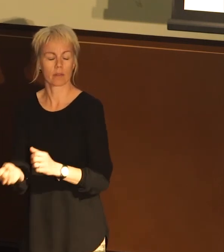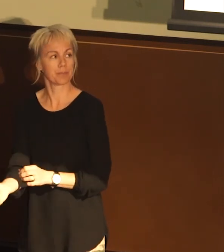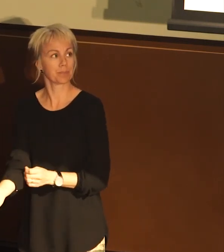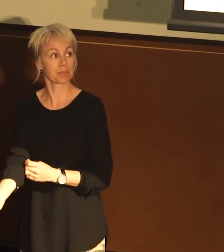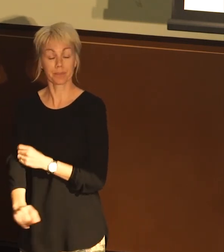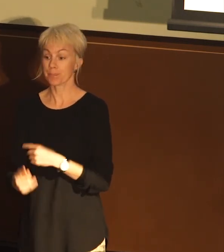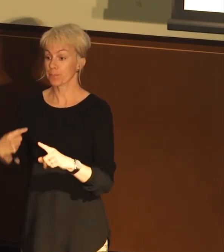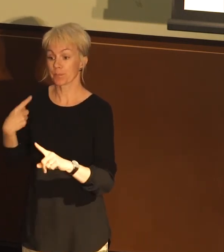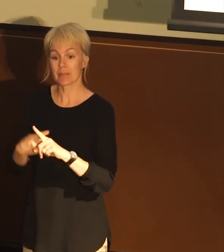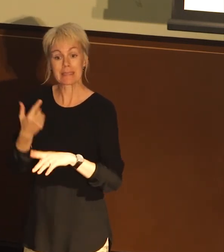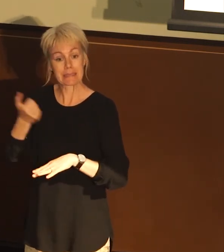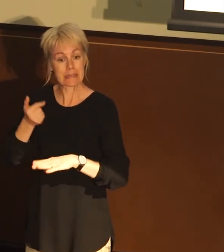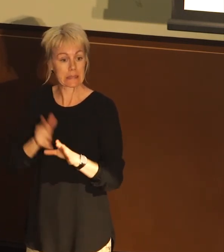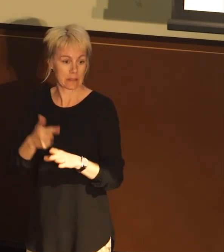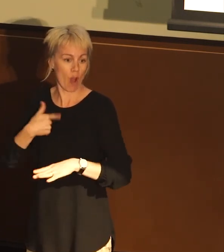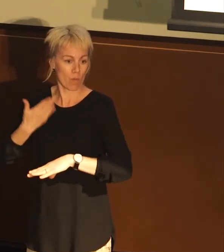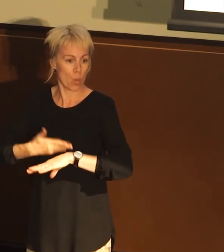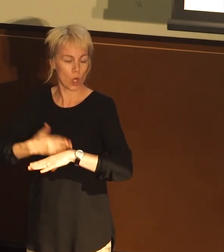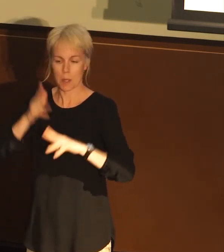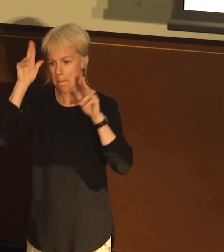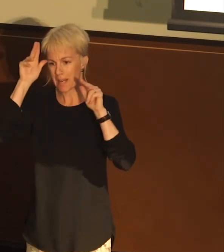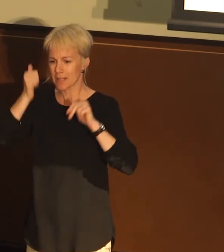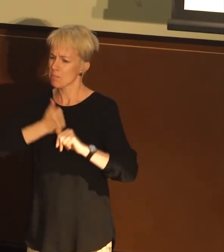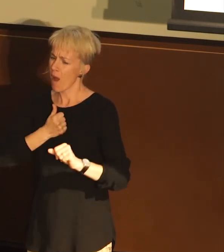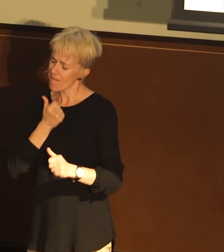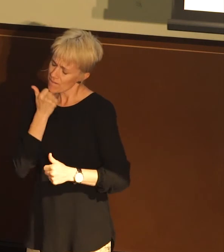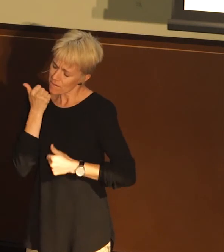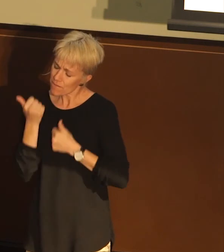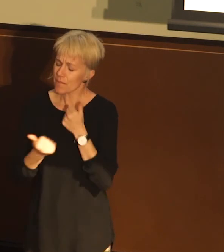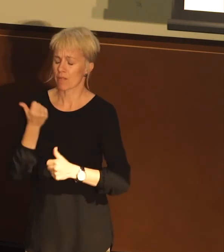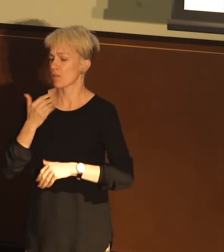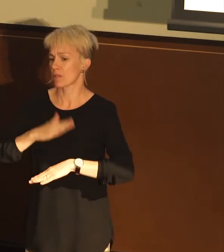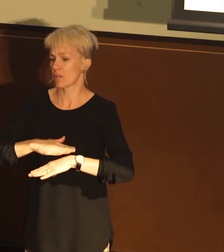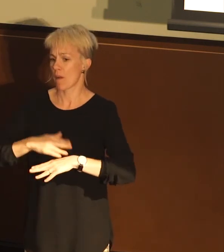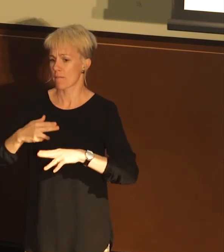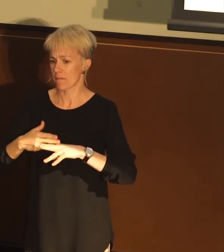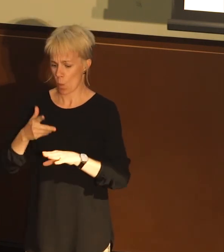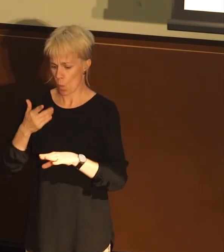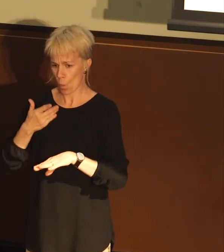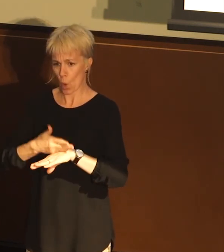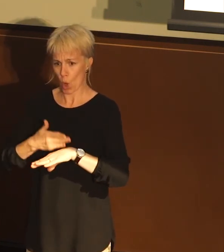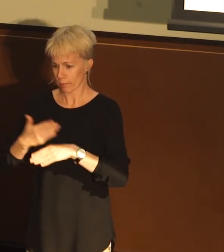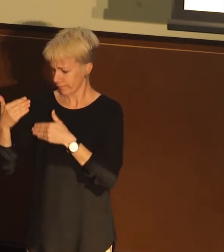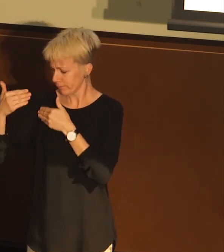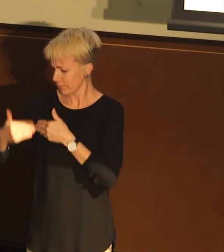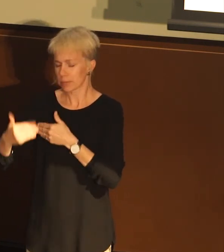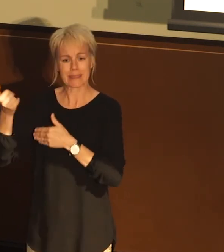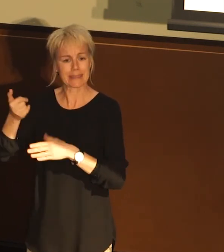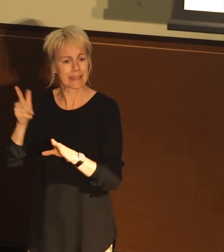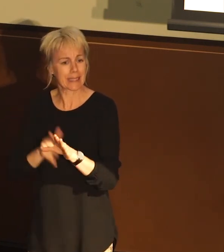It's the best 16 years of work that I've had. The inclusion that they've got, where they're heading it now...